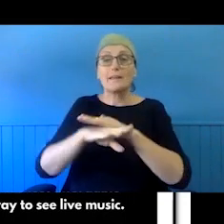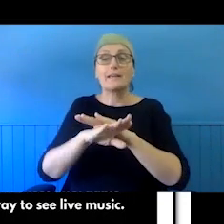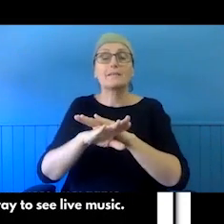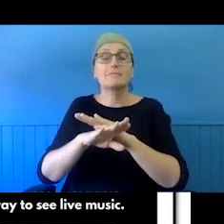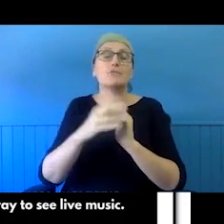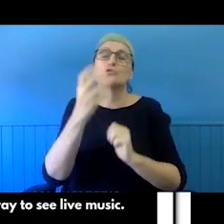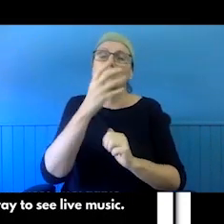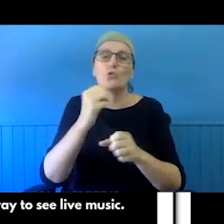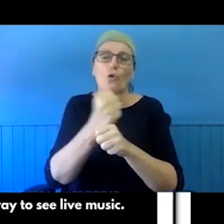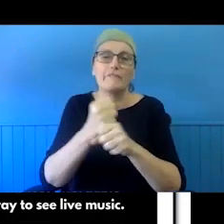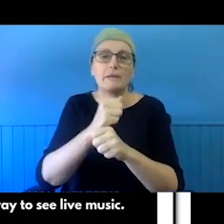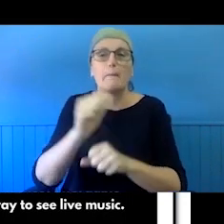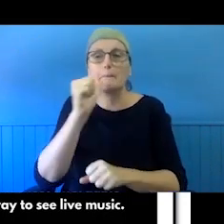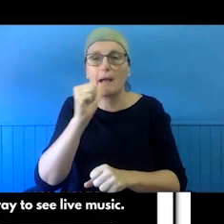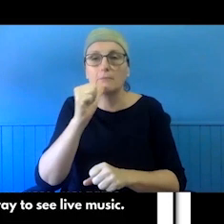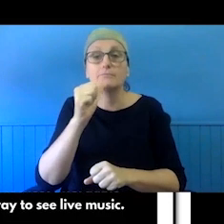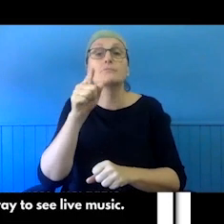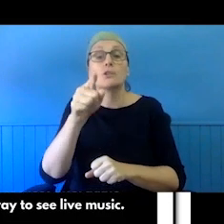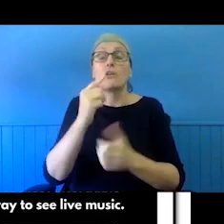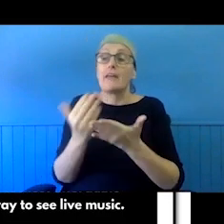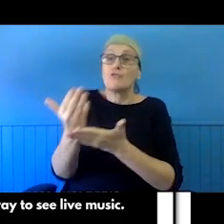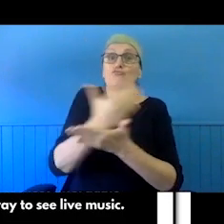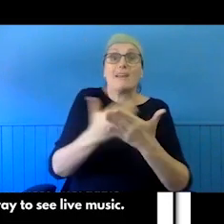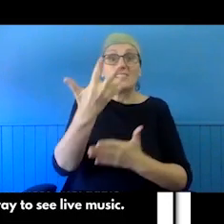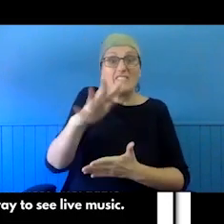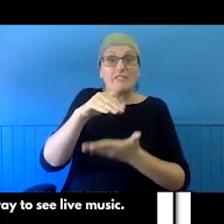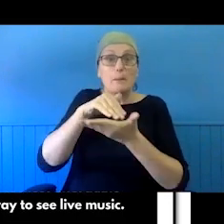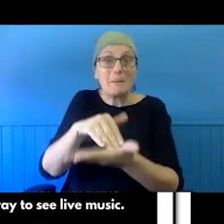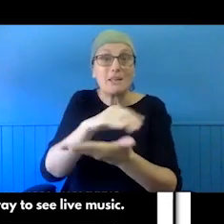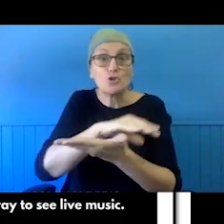from 50 small investors, and they're now the No. 1 craft beer in the UK.